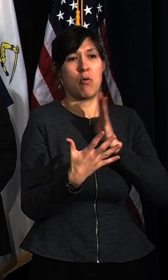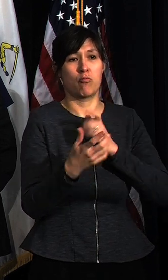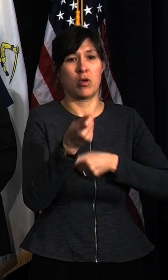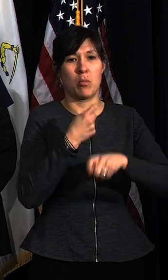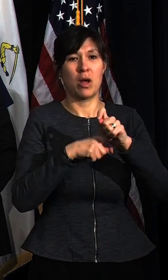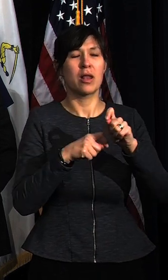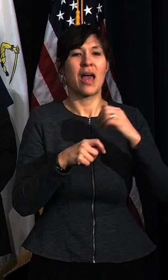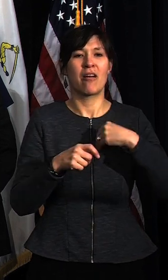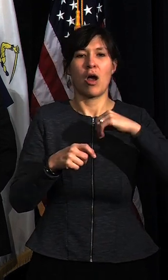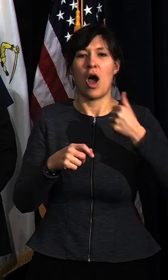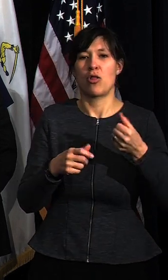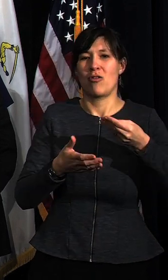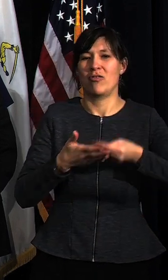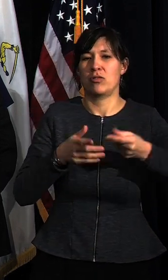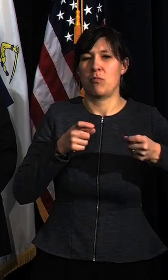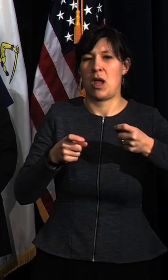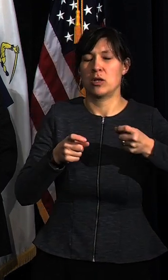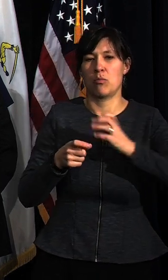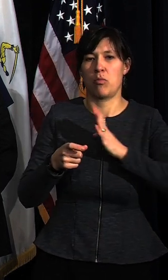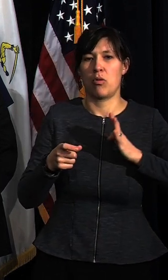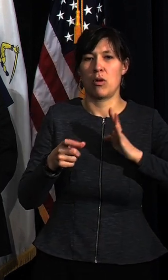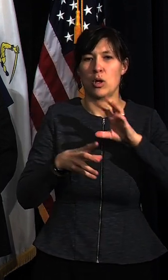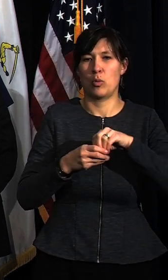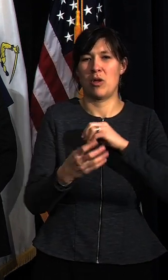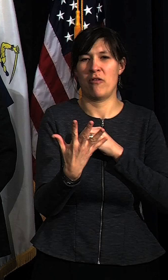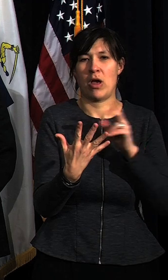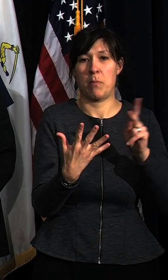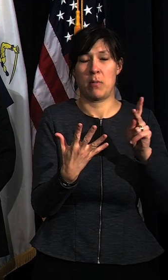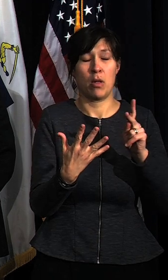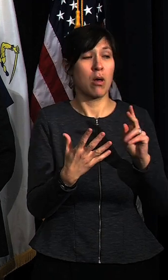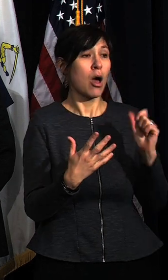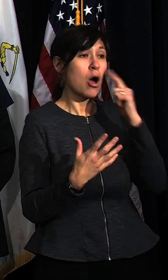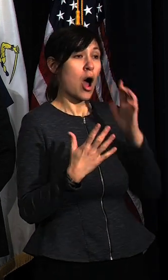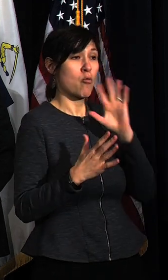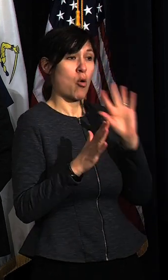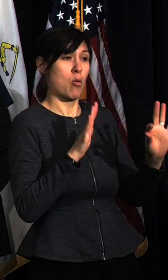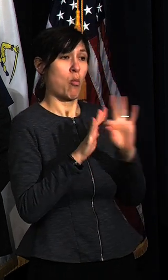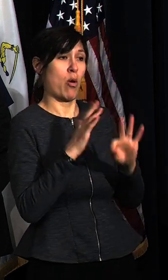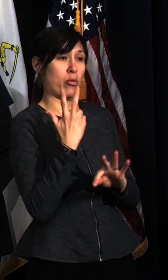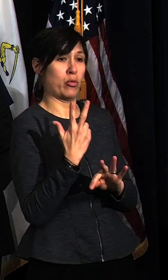up of five members: three appointed by the Governor, and one each nominated by the Speaker